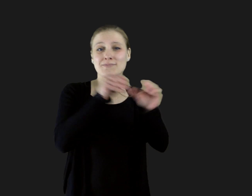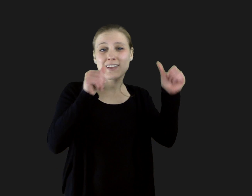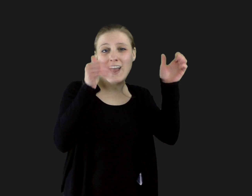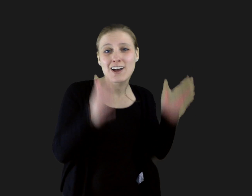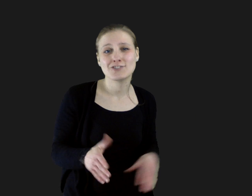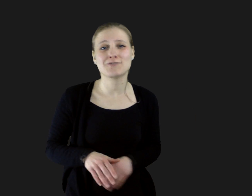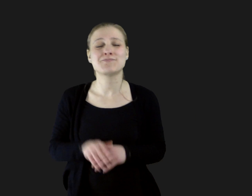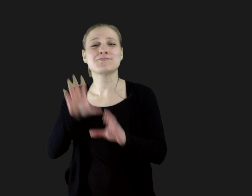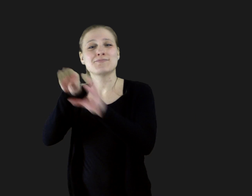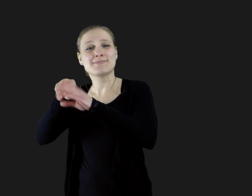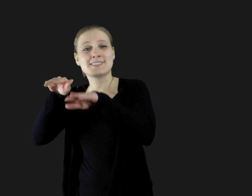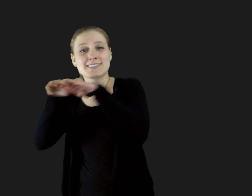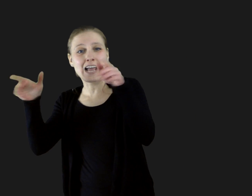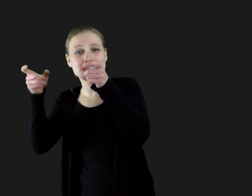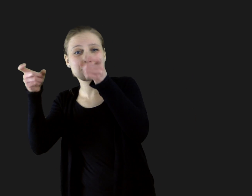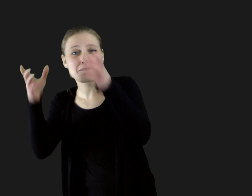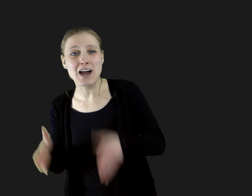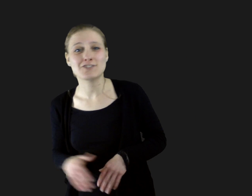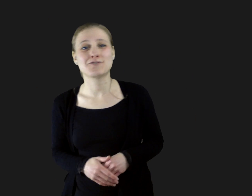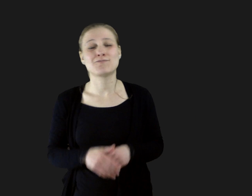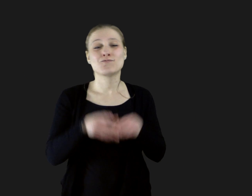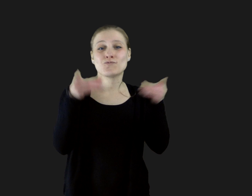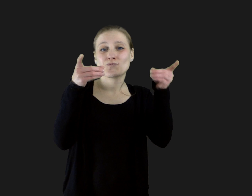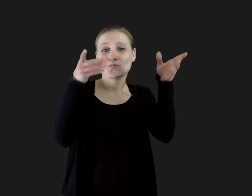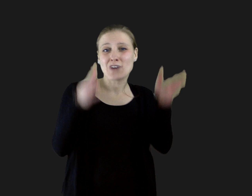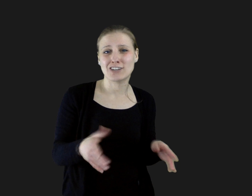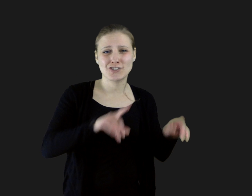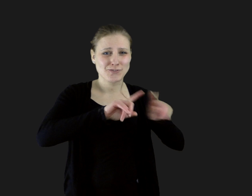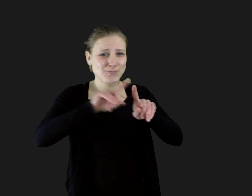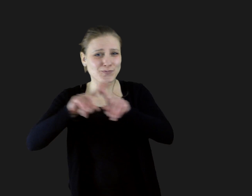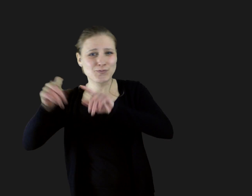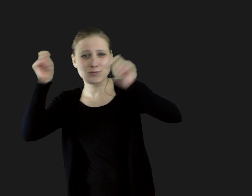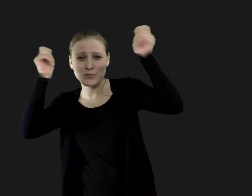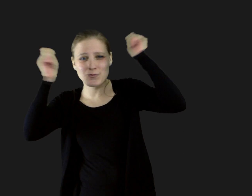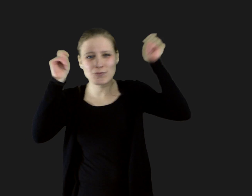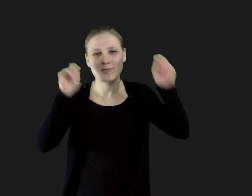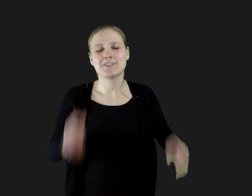actress, crew, stage manager, director, ASL coach, etc.